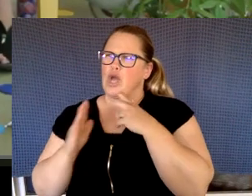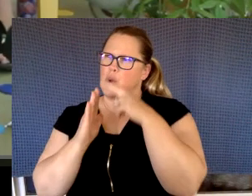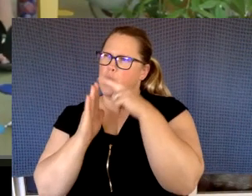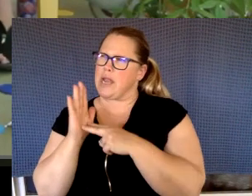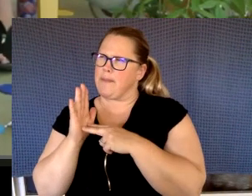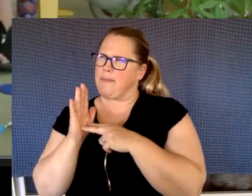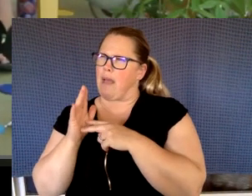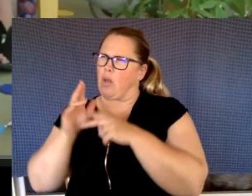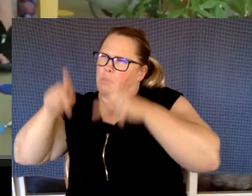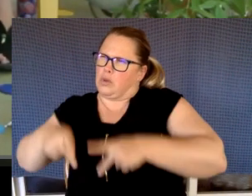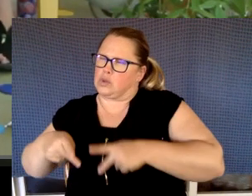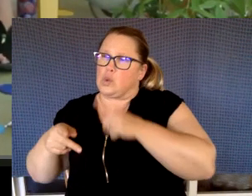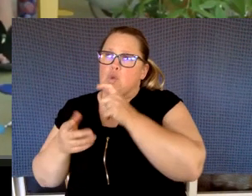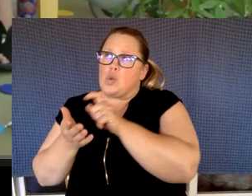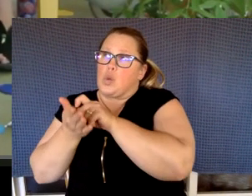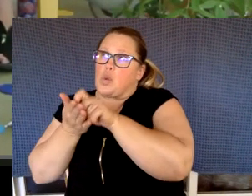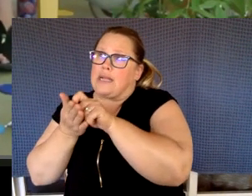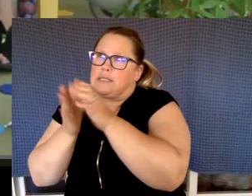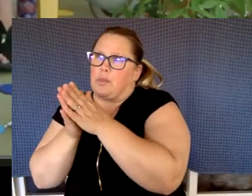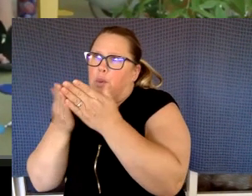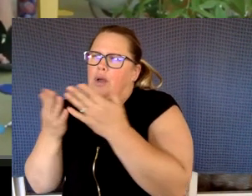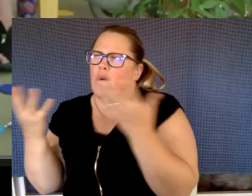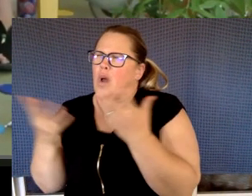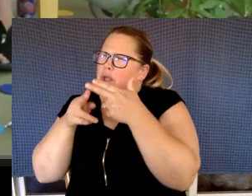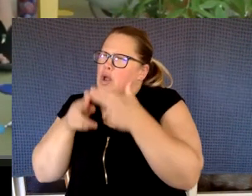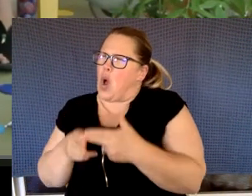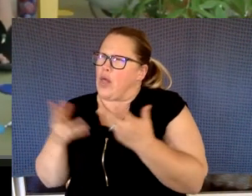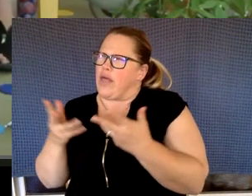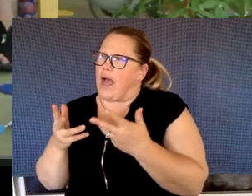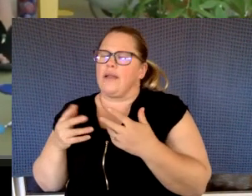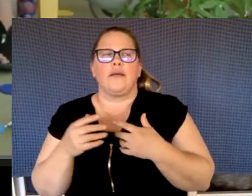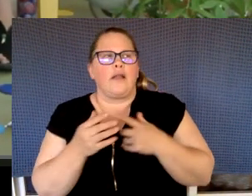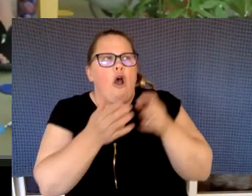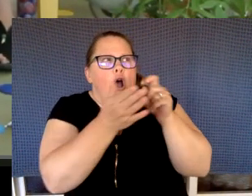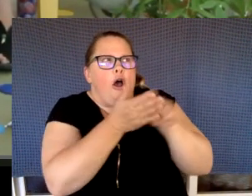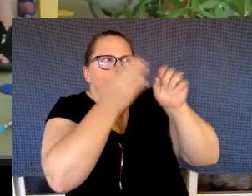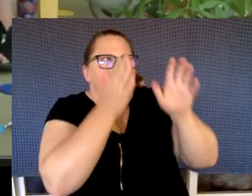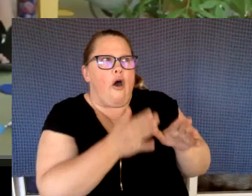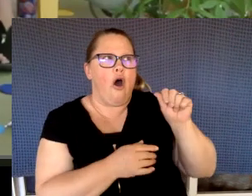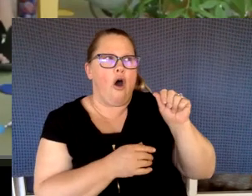we call a person who writes a book? An author an author of course. And